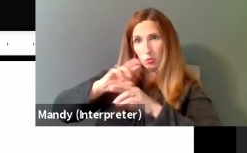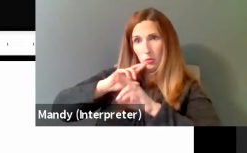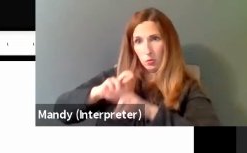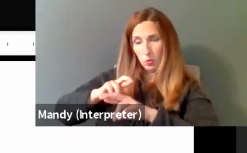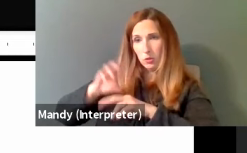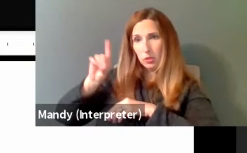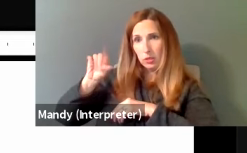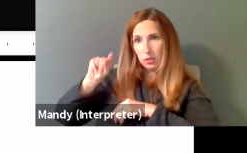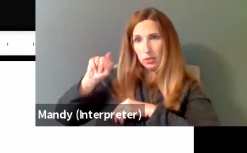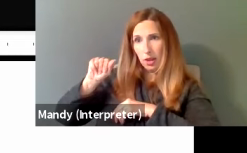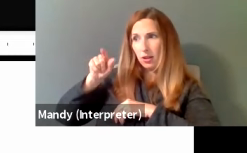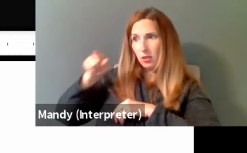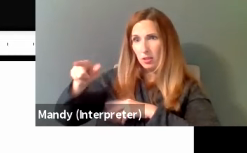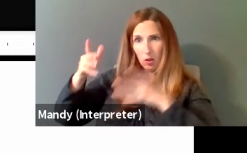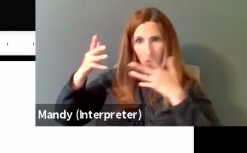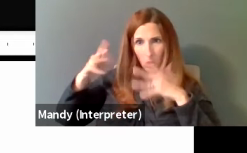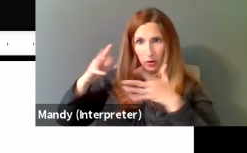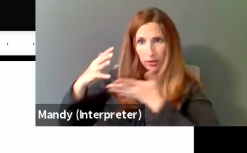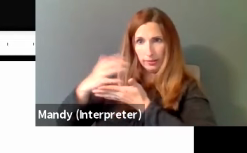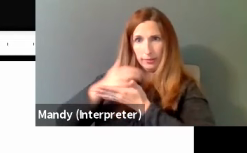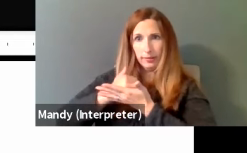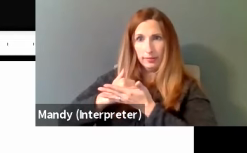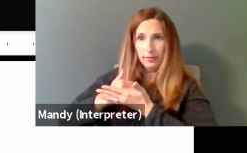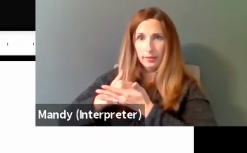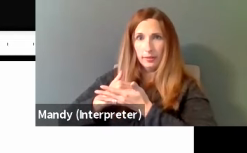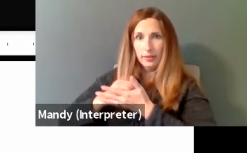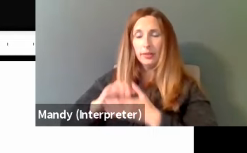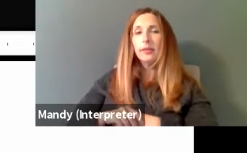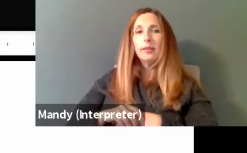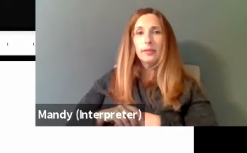that they're already compiling over,